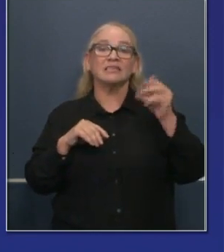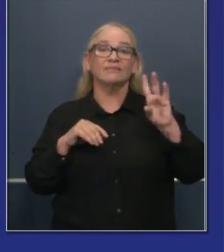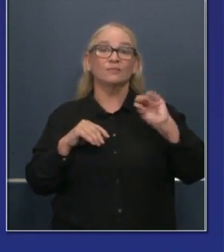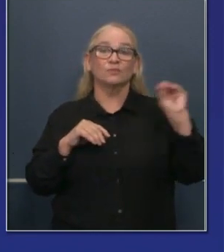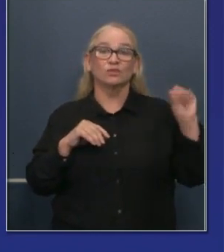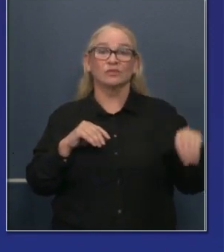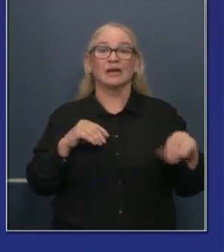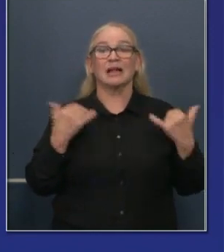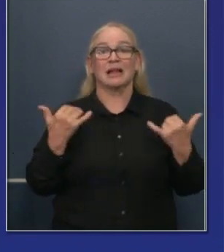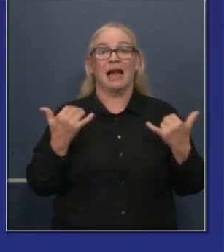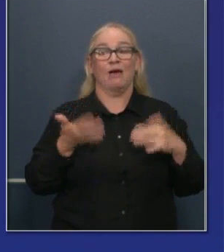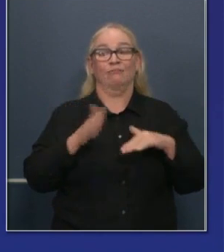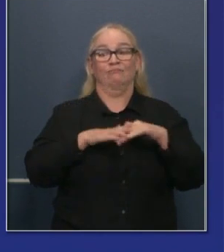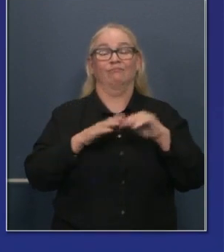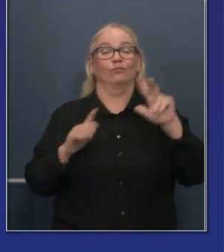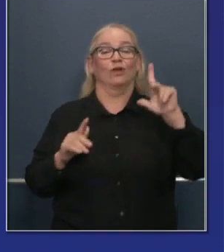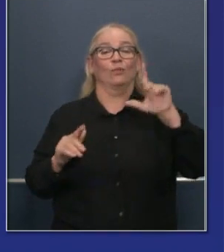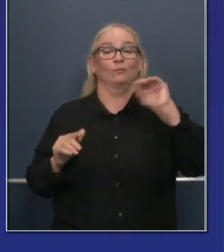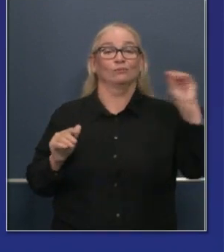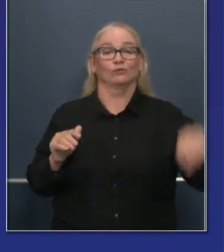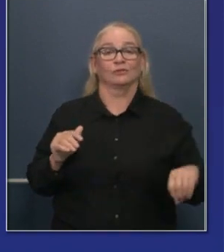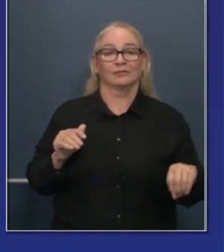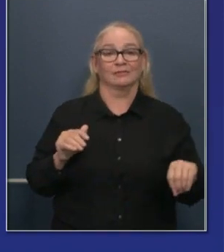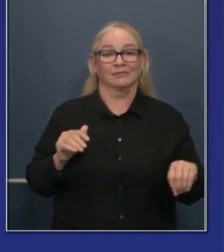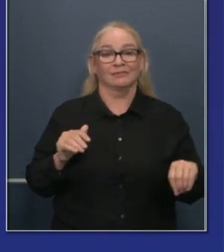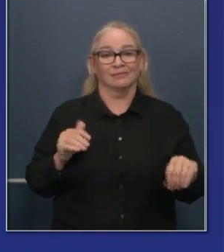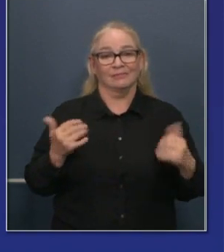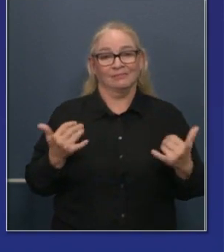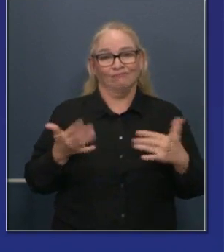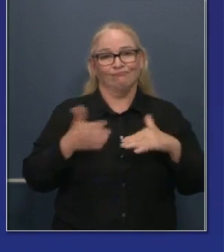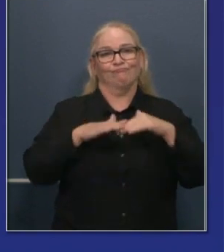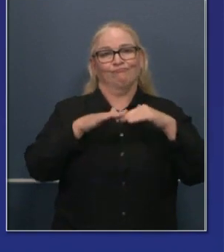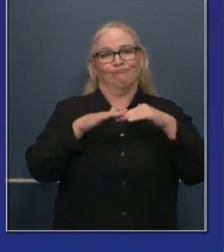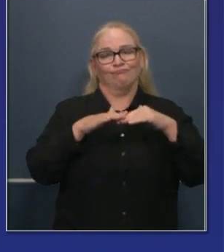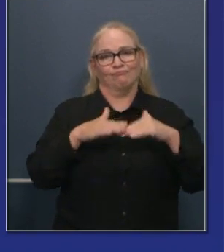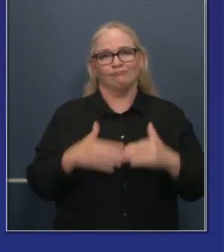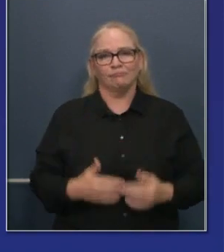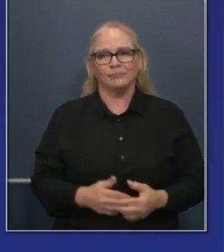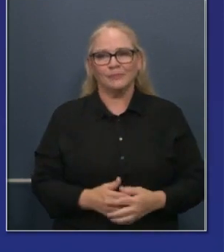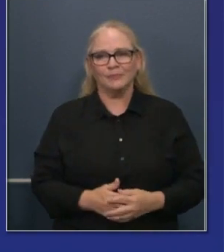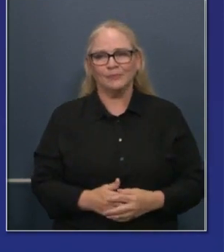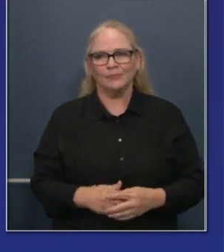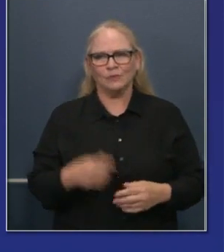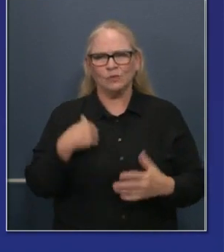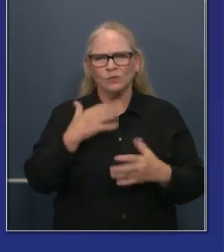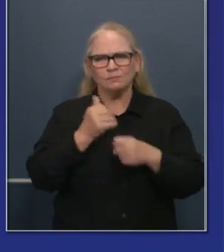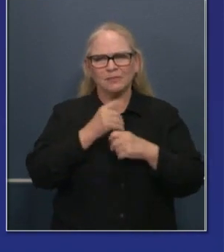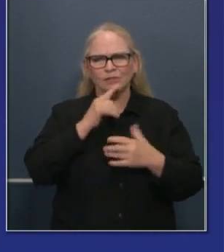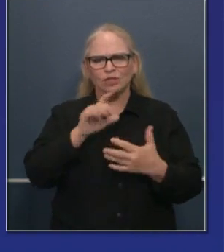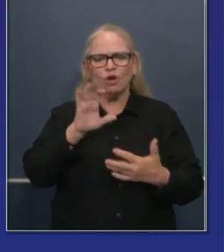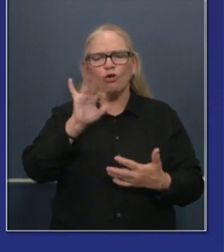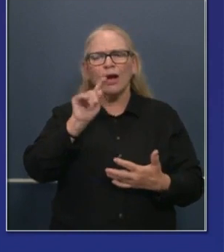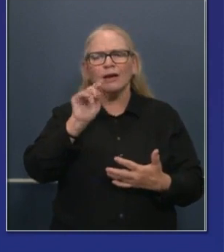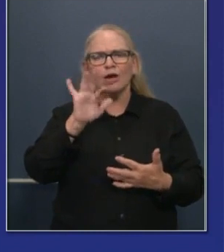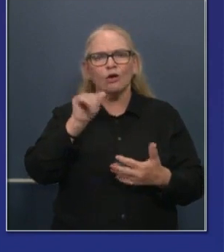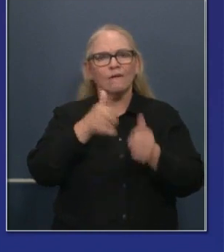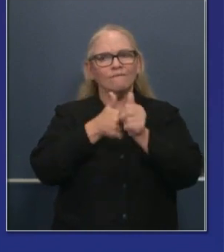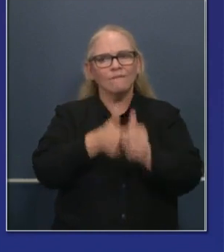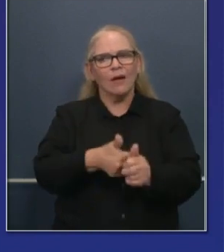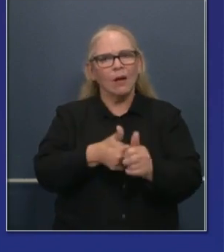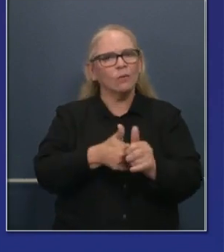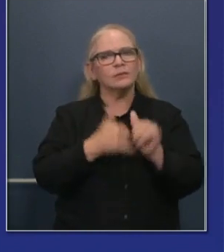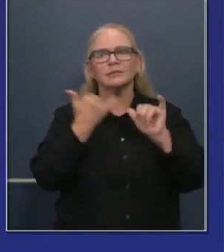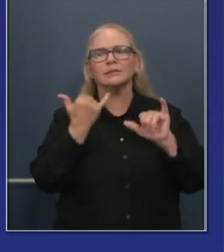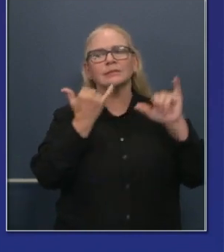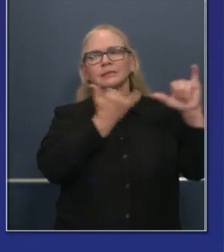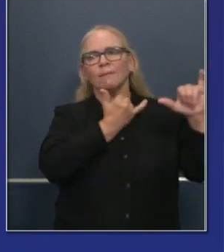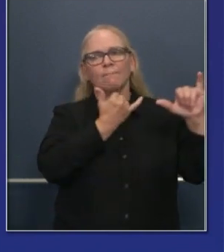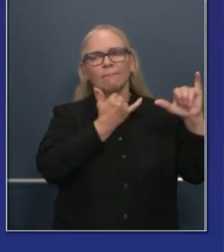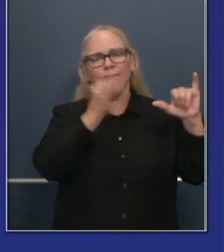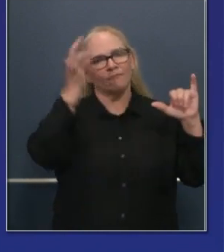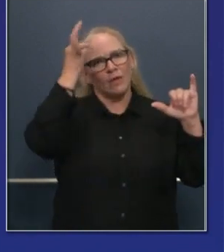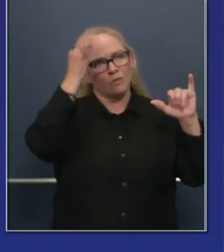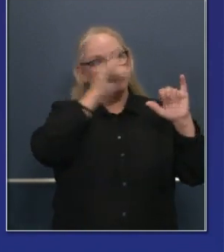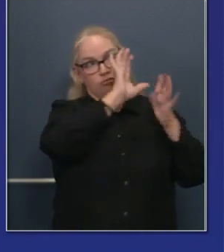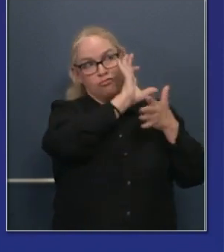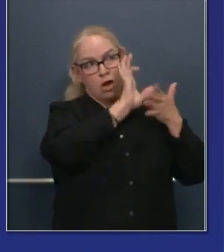THEY WANTED TO PULL OUT THE NICU BEDS, NOT JUST THE ICU BEDS, SO WE WANTED TO MAKE SURE WE ARE ALIGNING WITH UPDATED FEDERAL REPORTING.